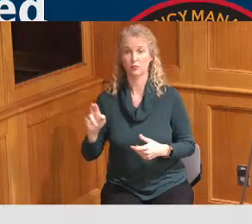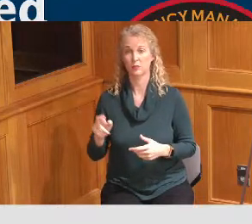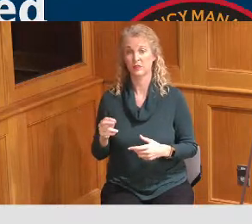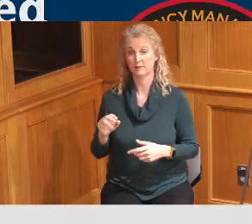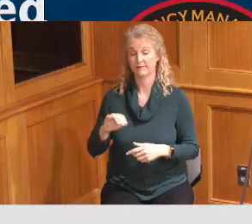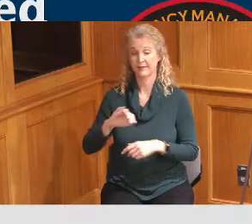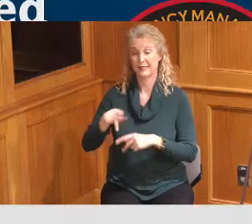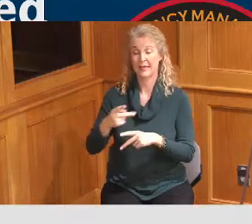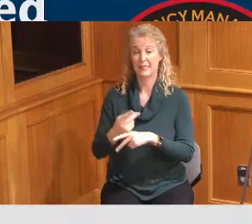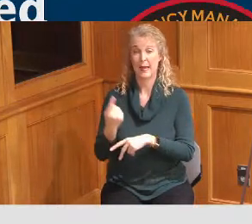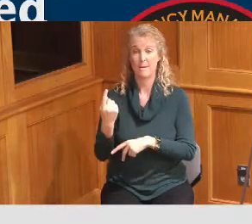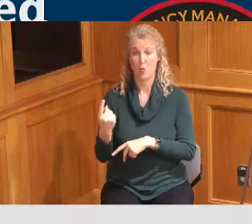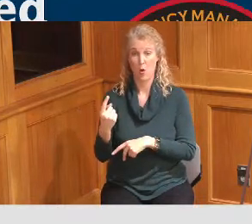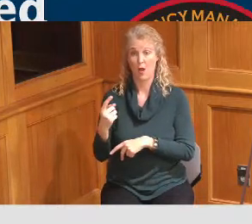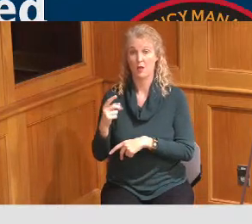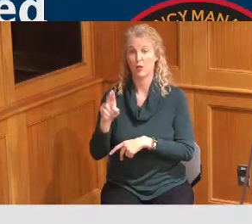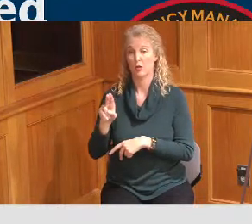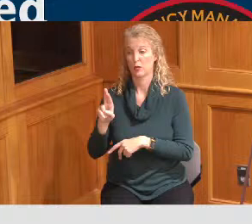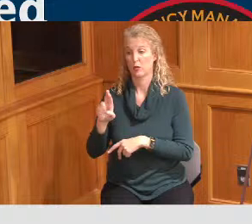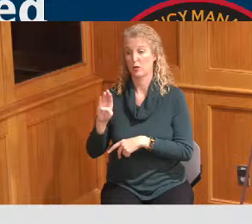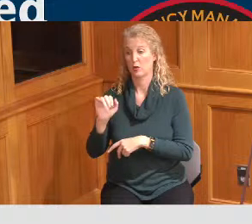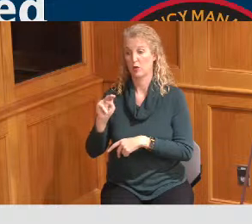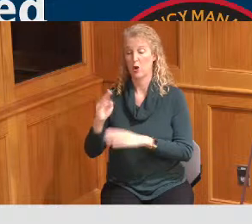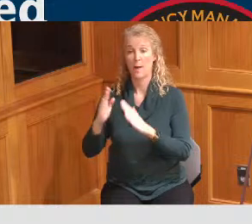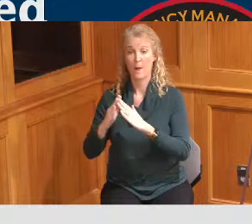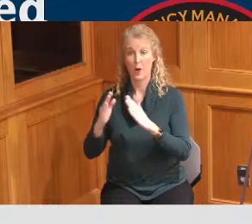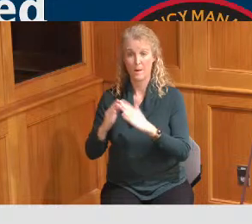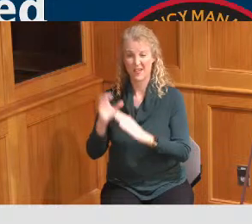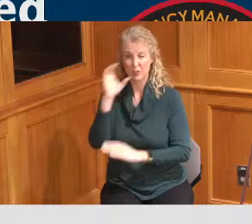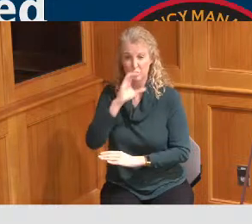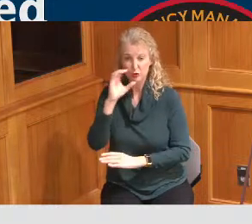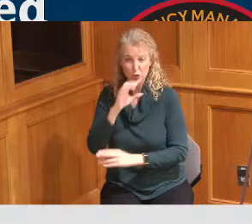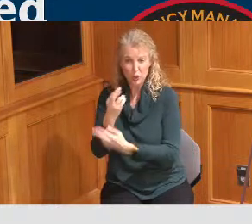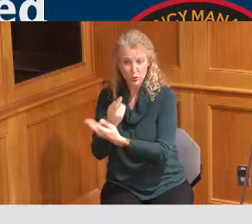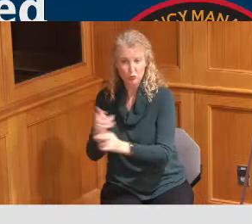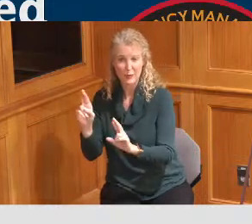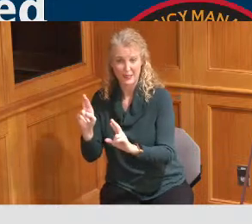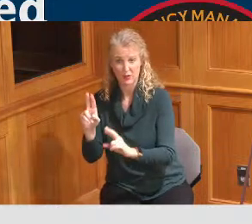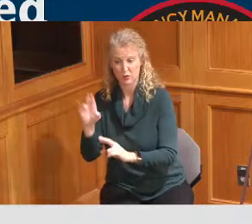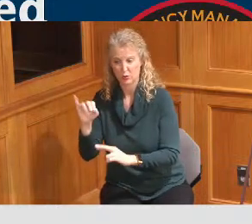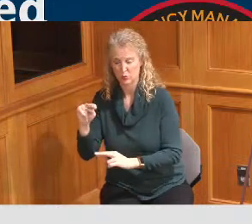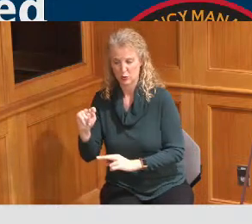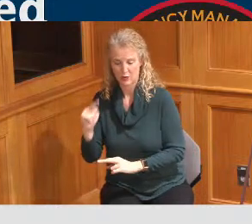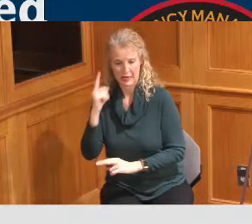search and rescue unit that is one of the top teams and I think of about I think there maybe